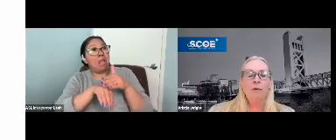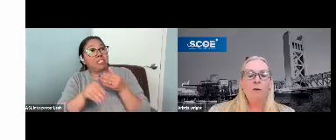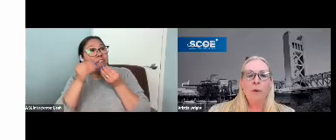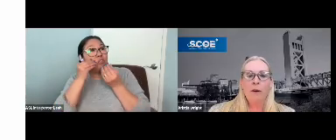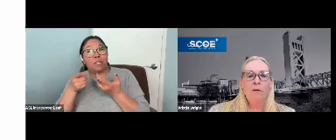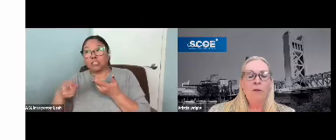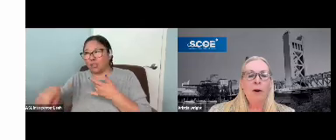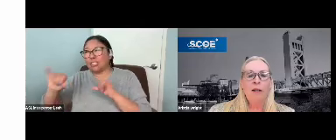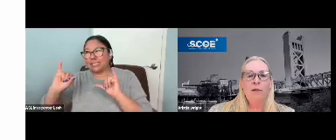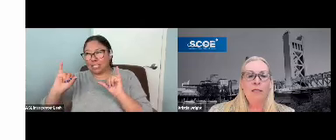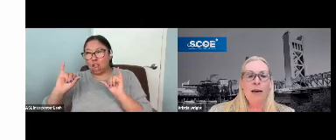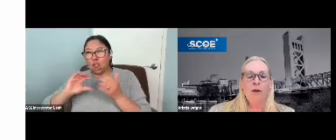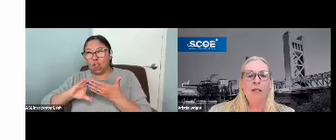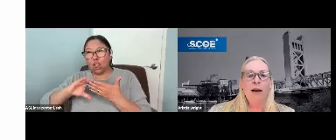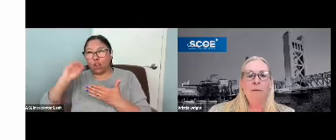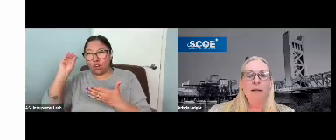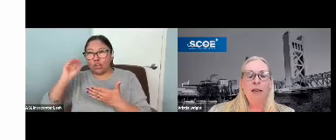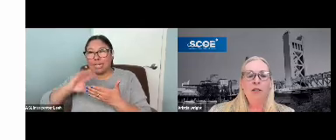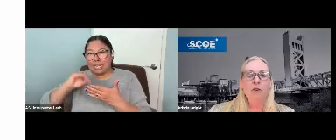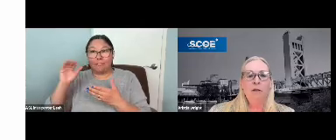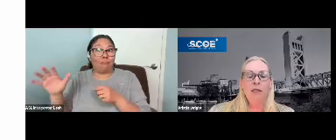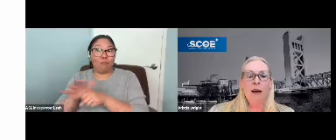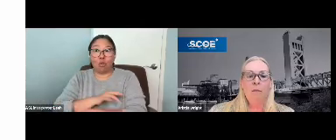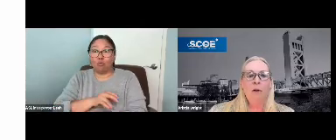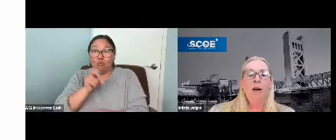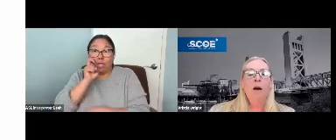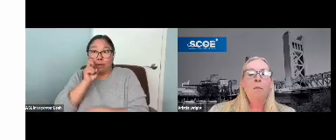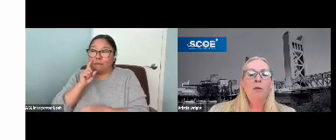learning the full rigor of their grade level standards. the expectations are the same,